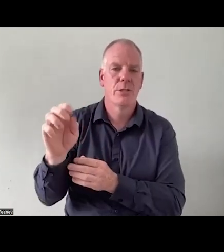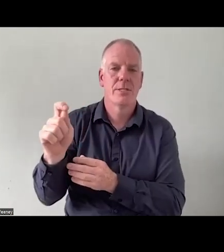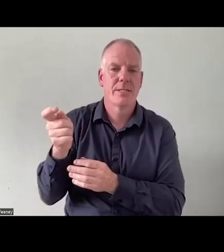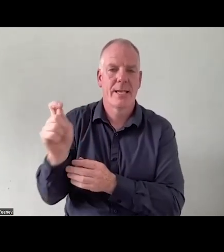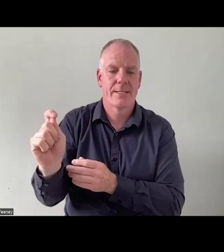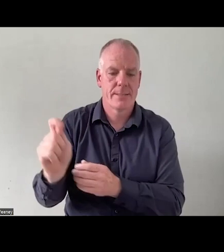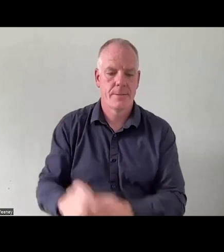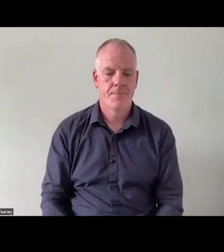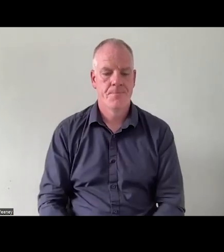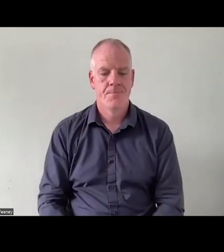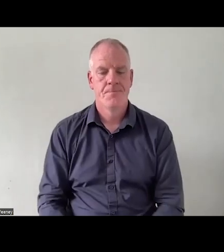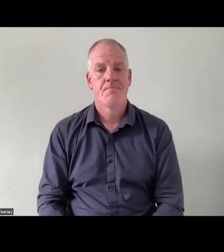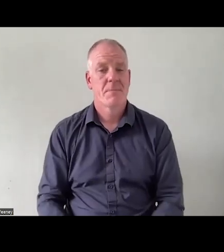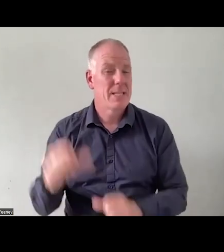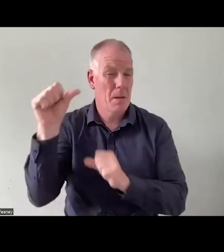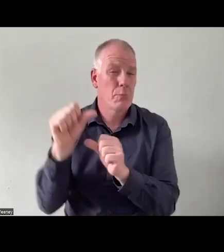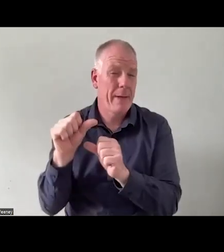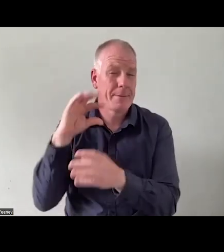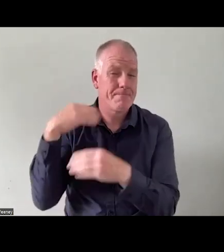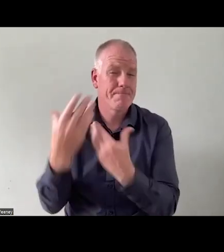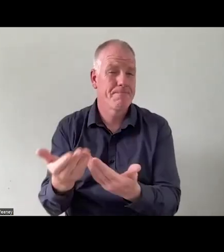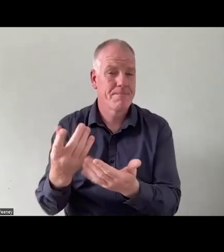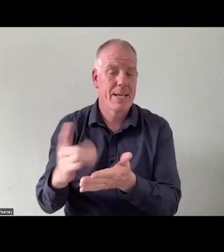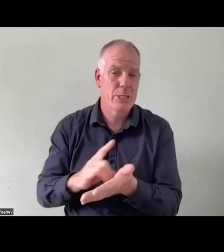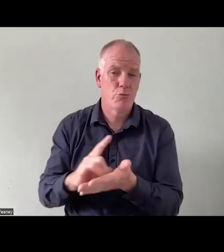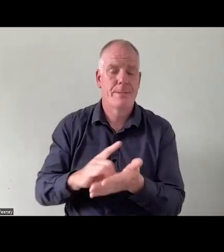So, that's a kind of brief little bit of history of it,